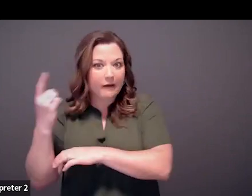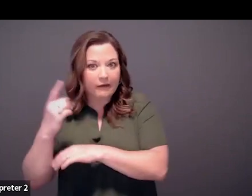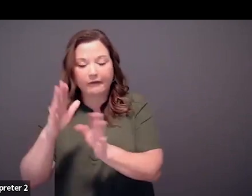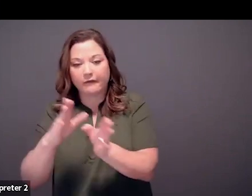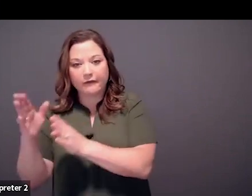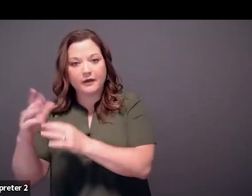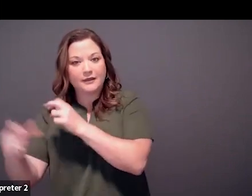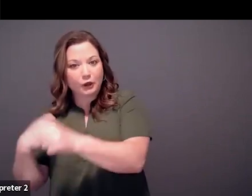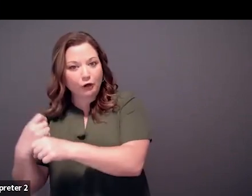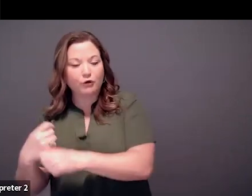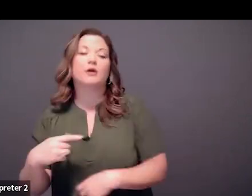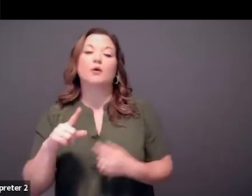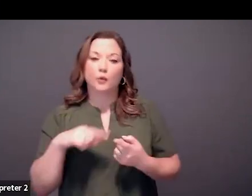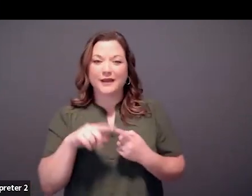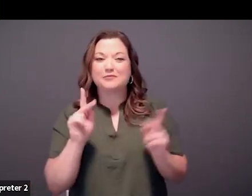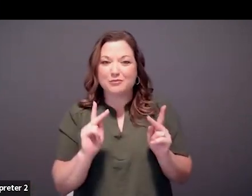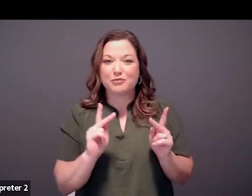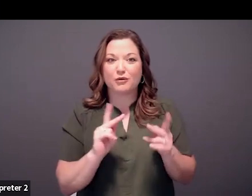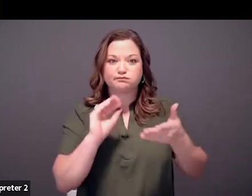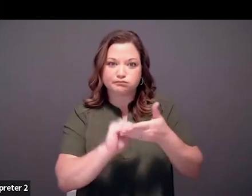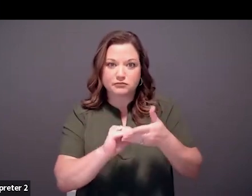they still have access to the information.